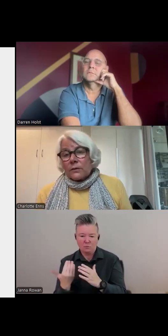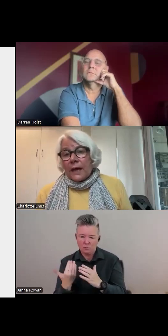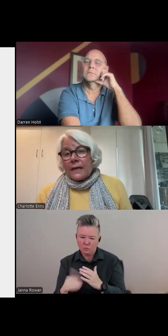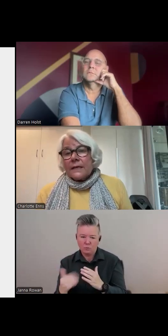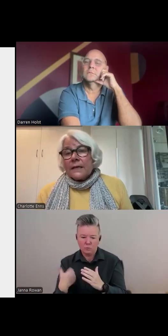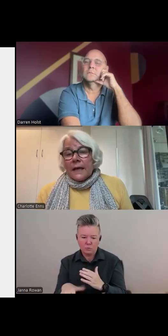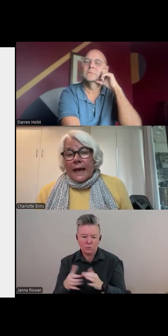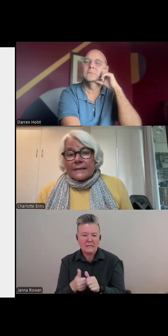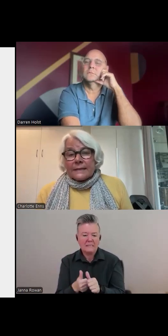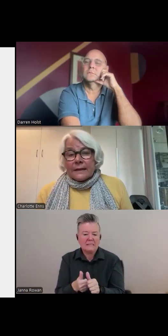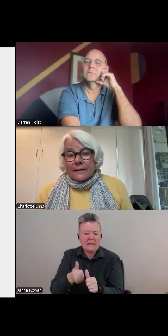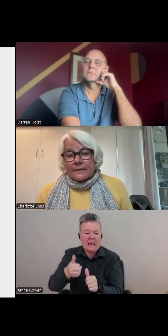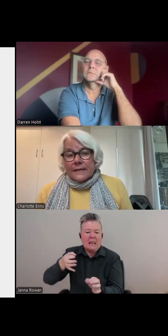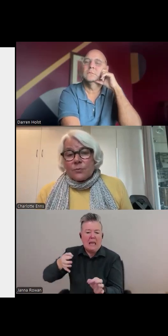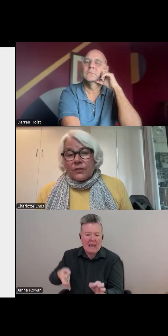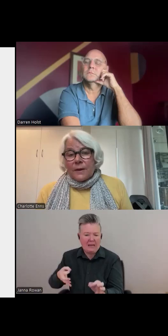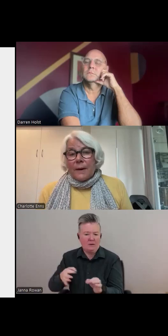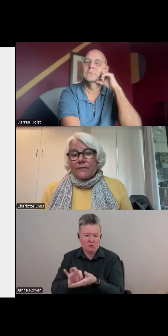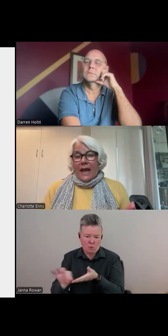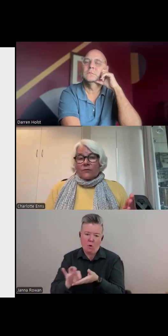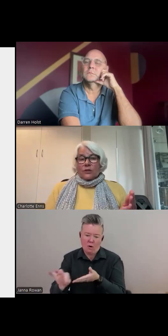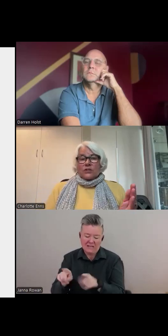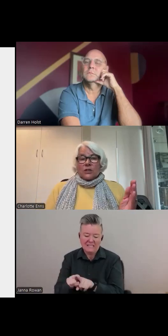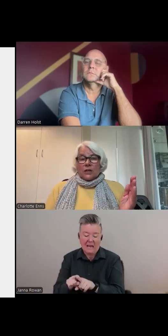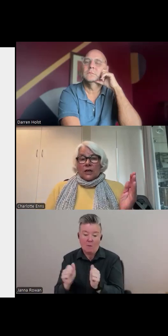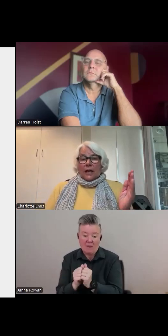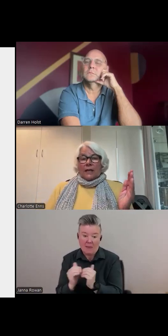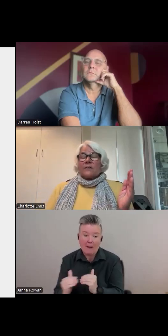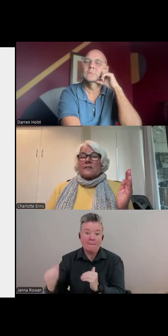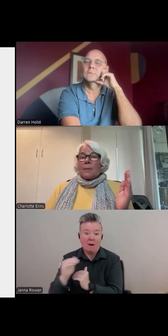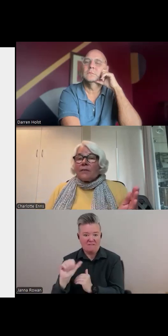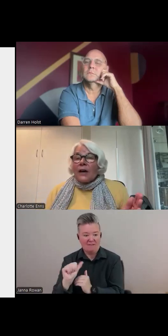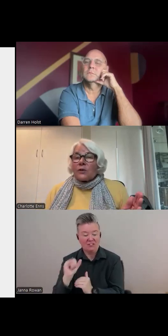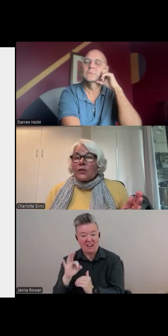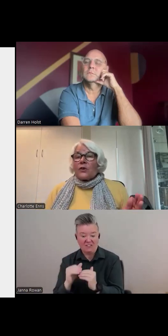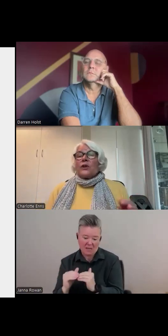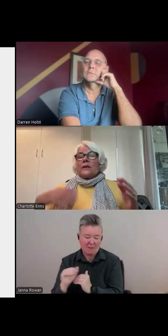extremely delayed score, okay? And the same with the above average--